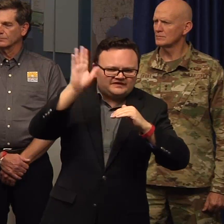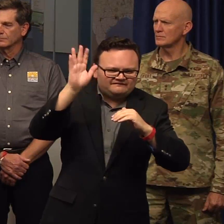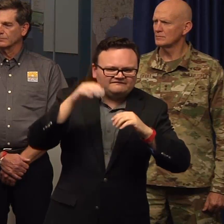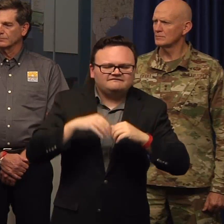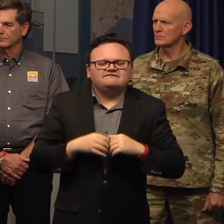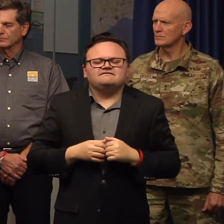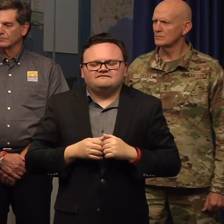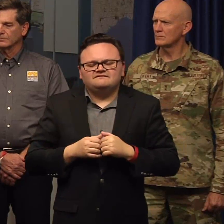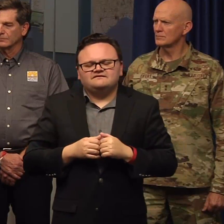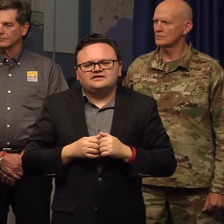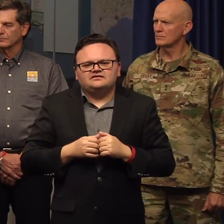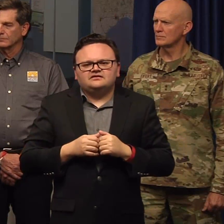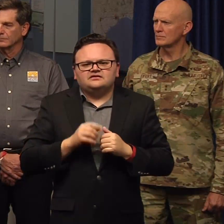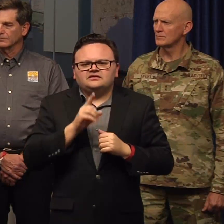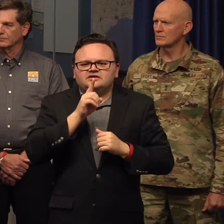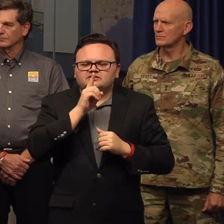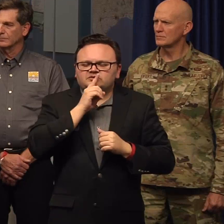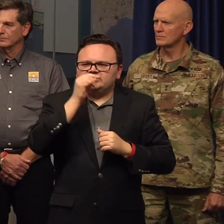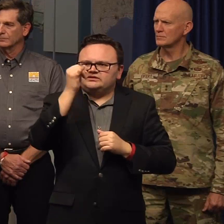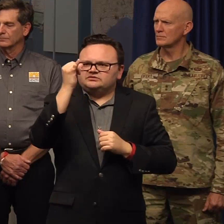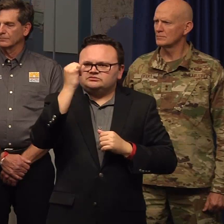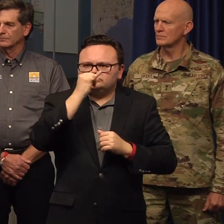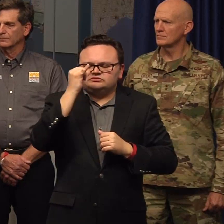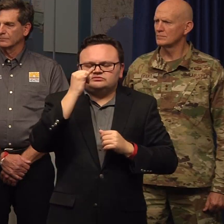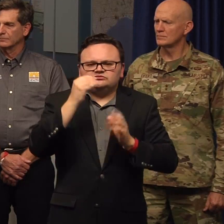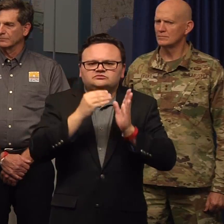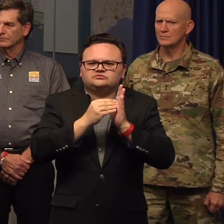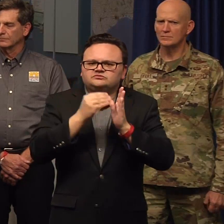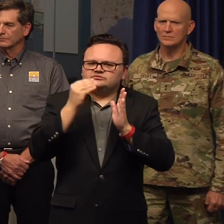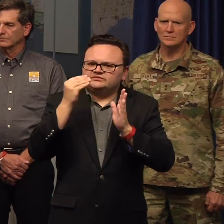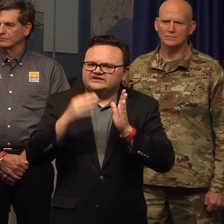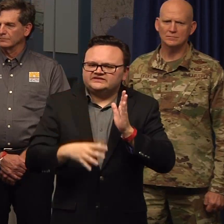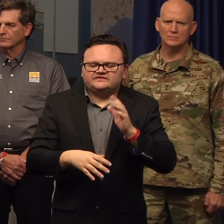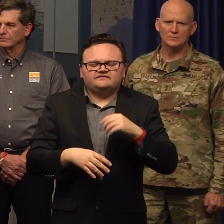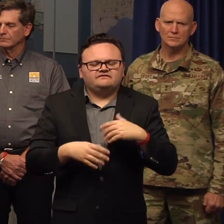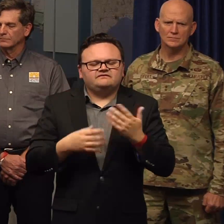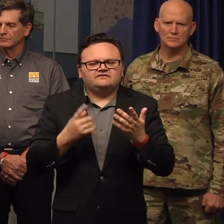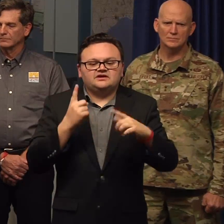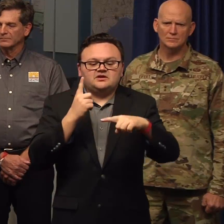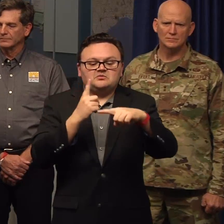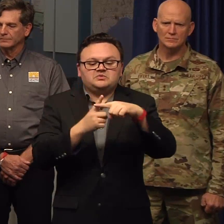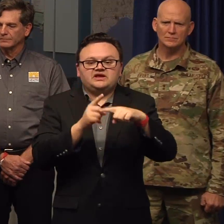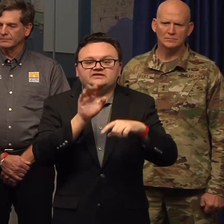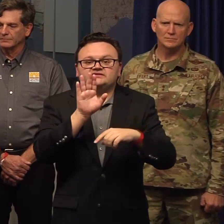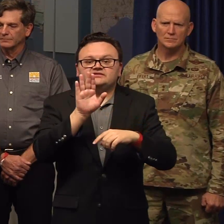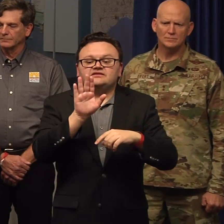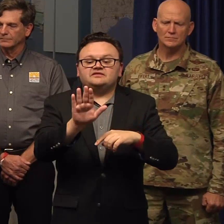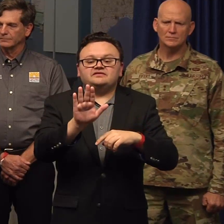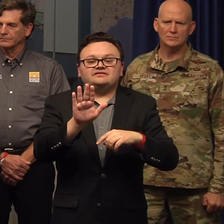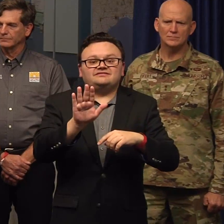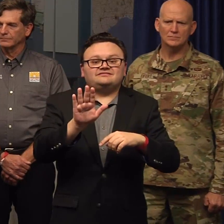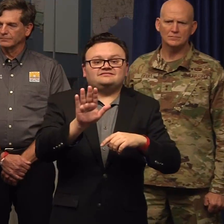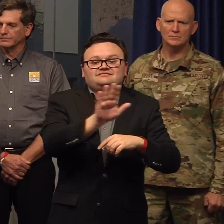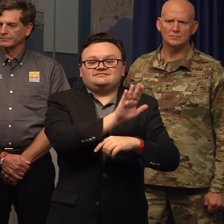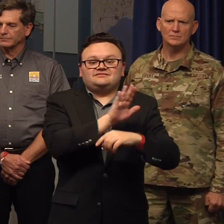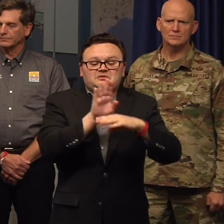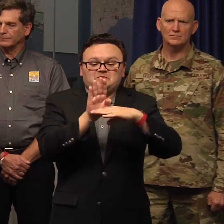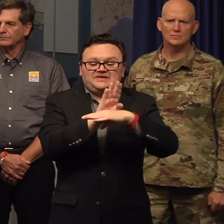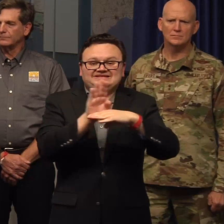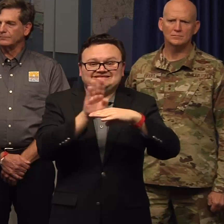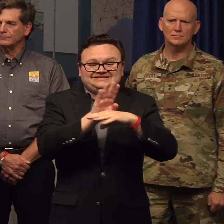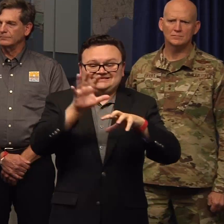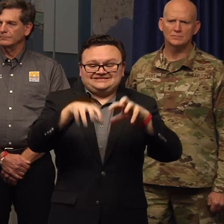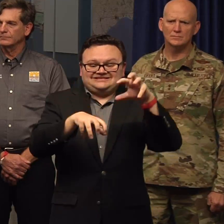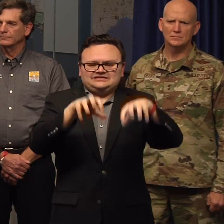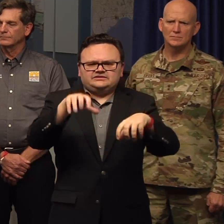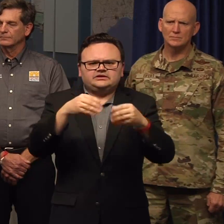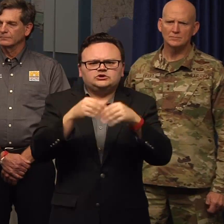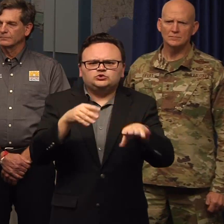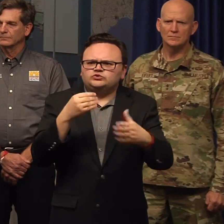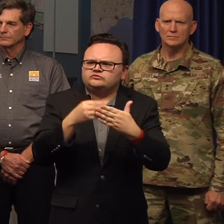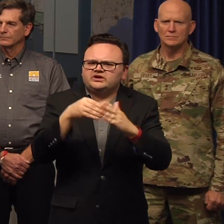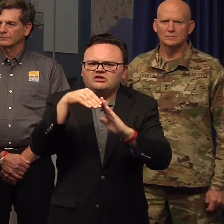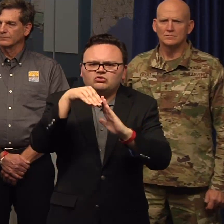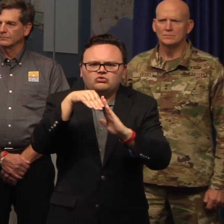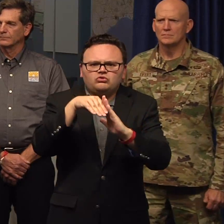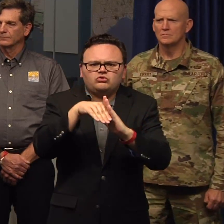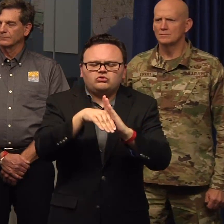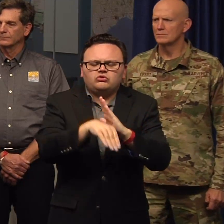EMERGENCY MANAGEMENT WILL BE